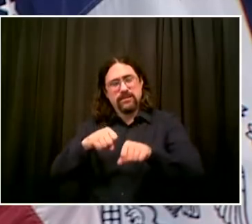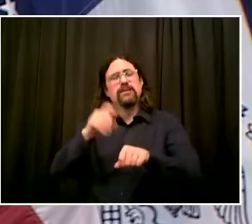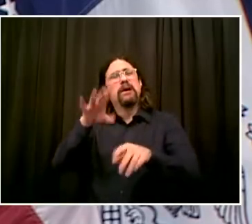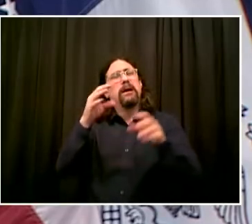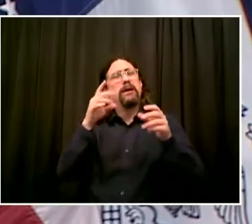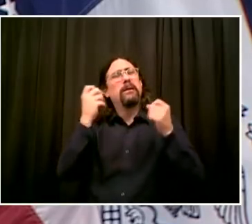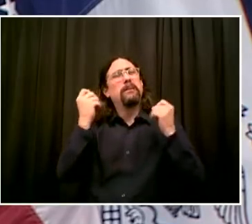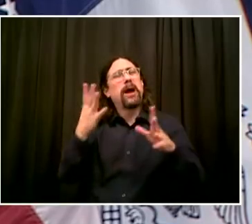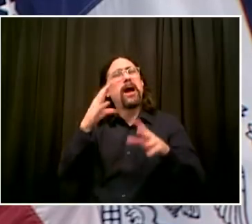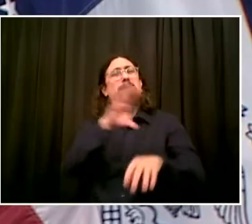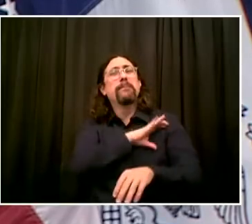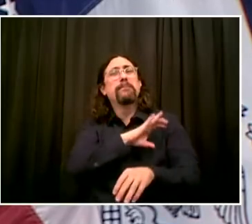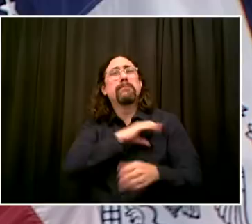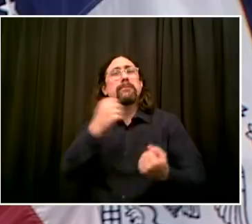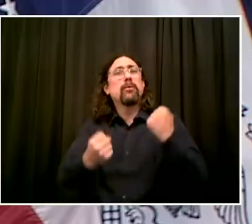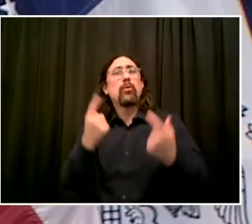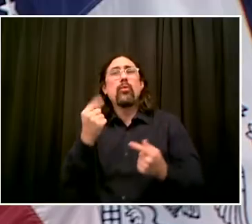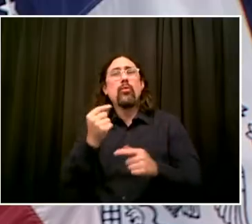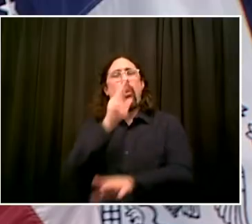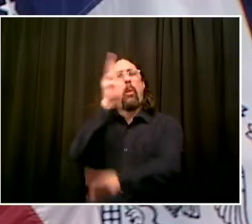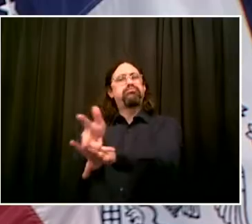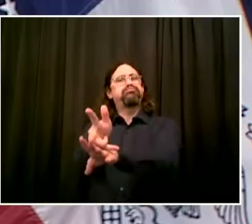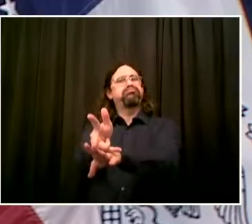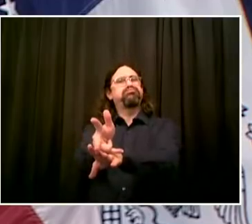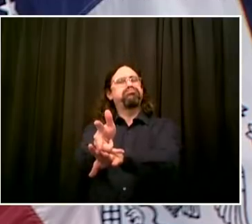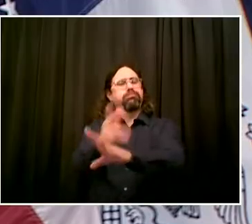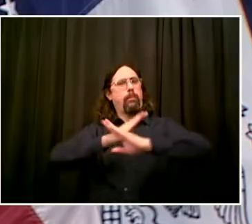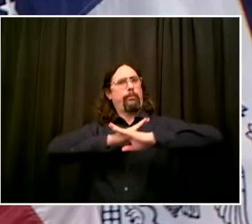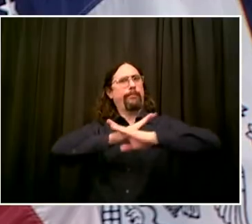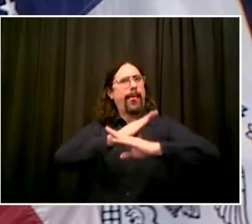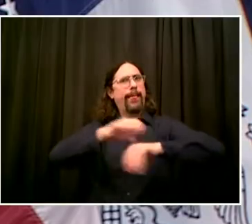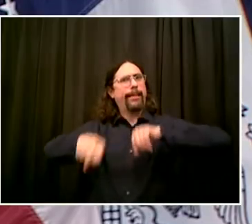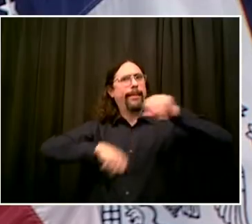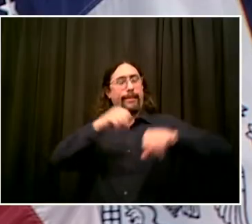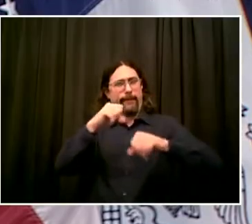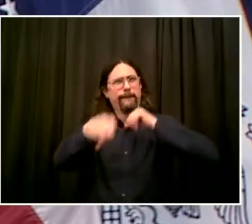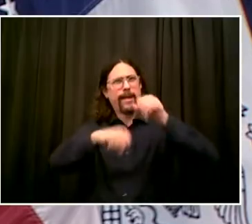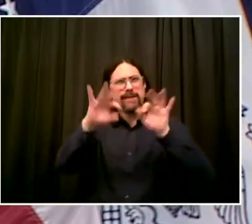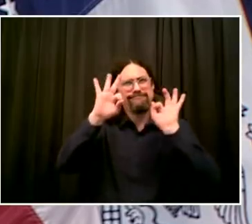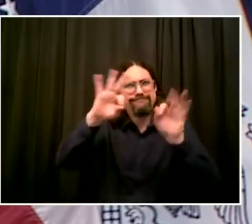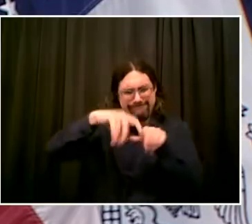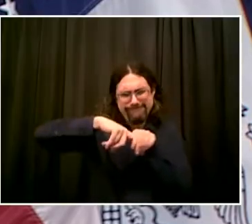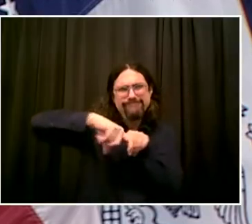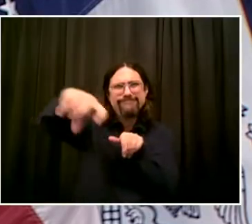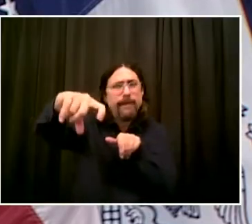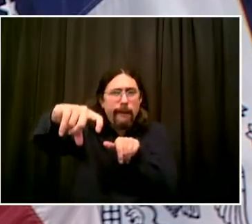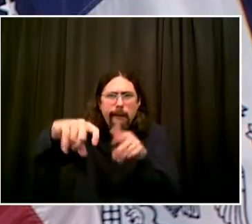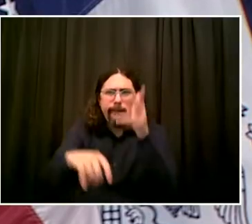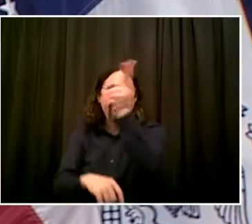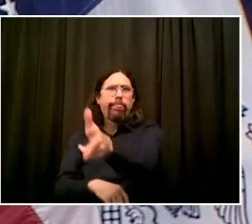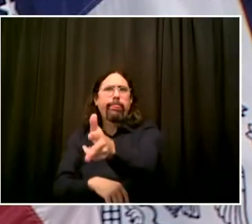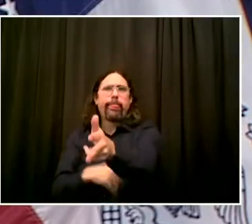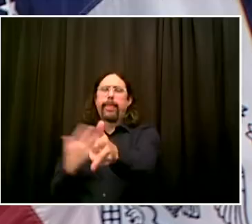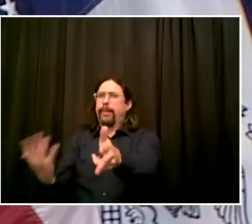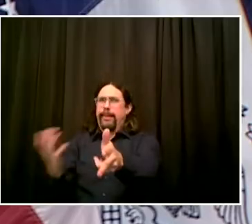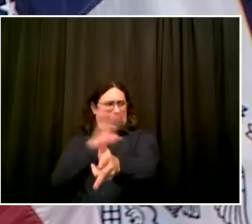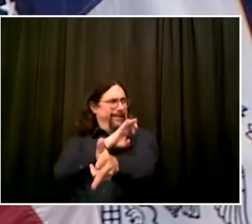THIS? I DISAGREE. I HAVE SAID FROM DAY ONE, THE MOMENT HE MADE A